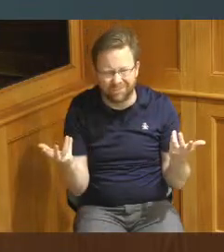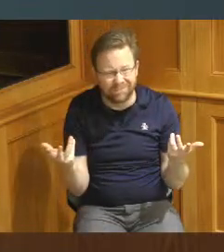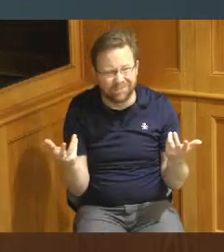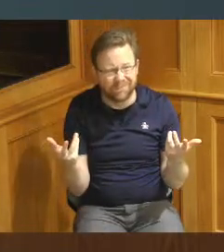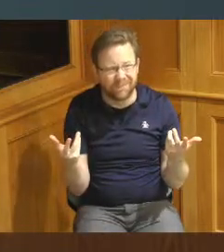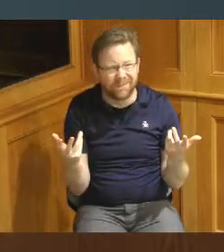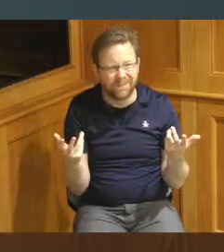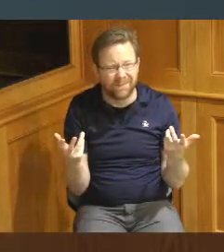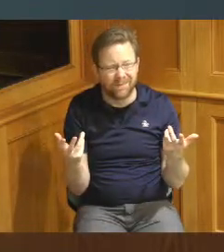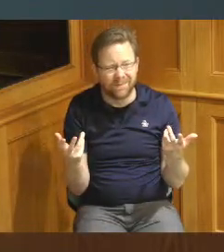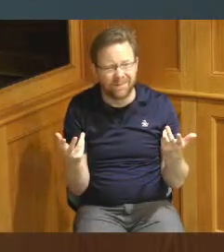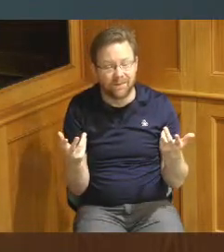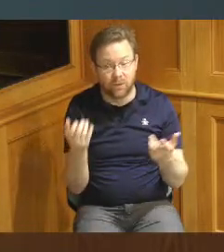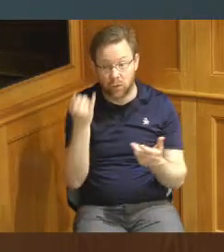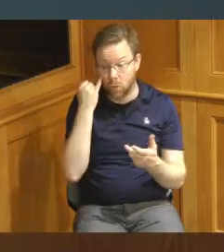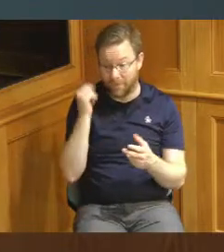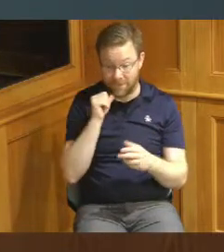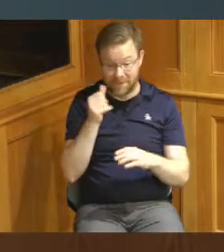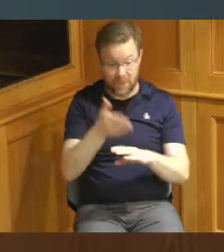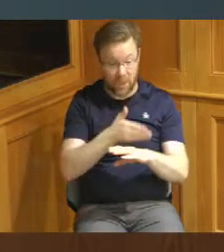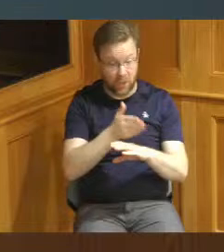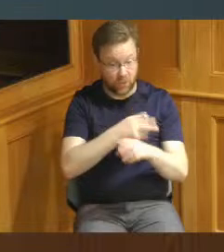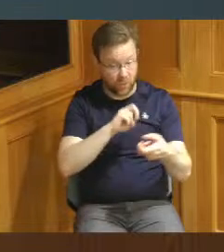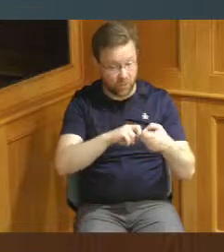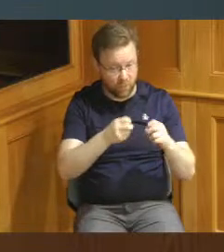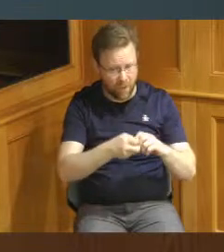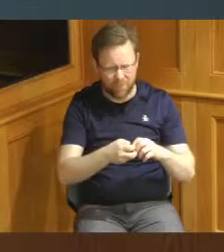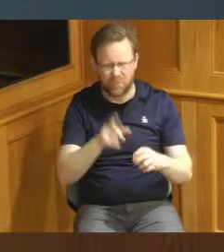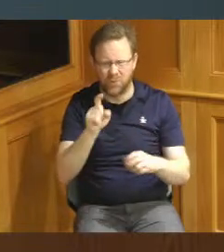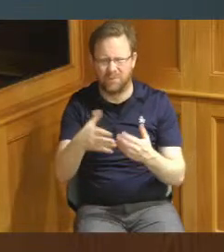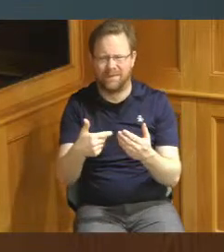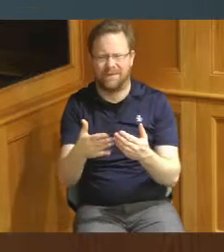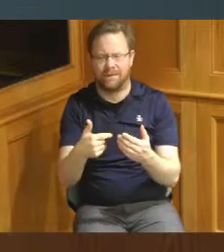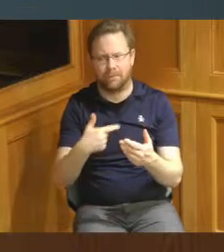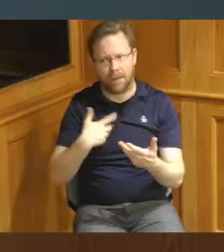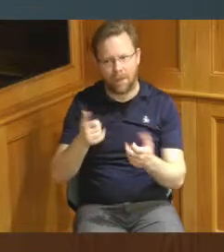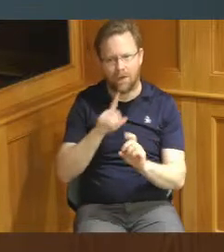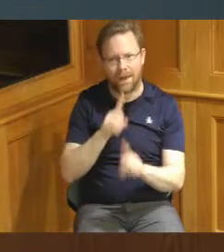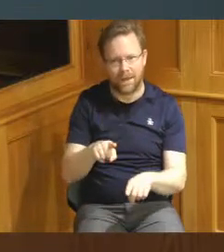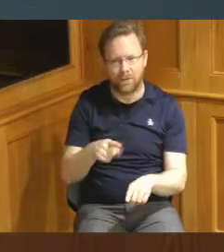grants because it seems like you're getting more grants than maybe we got in the past or and if there could be (Engineer Beck)